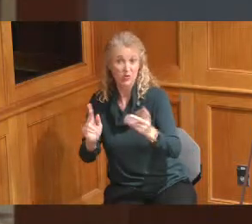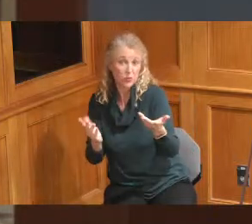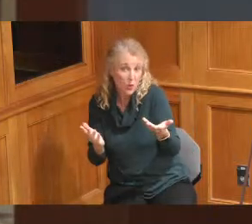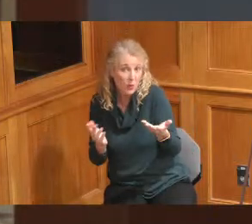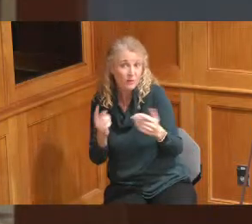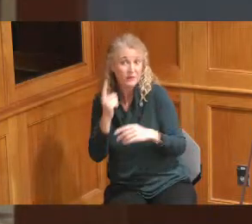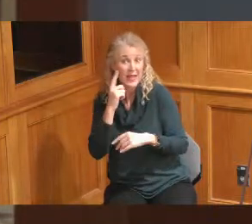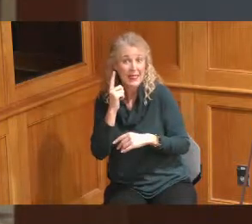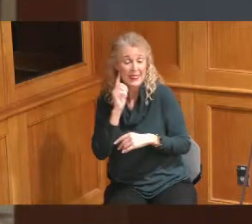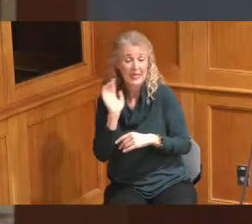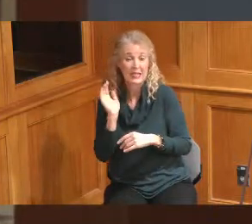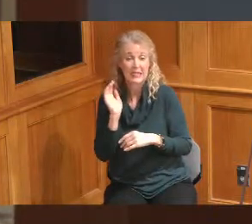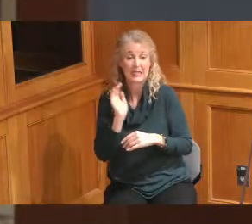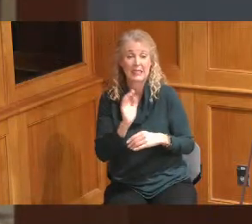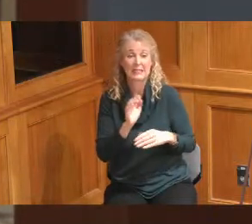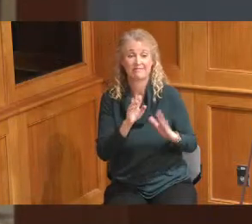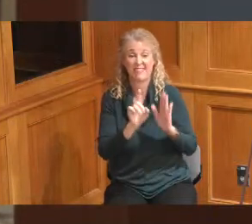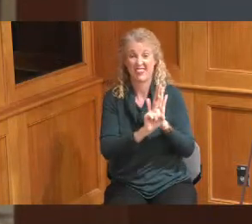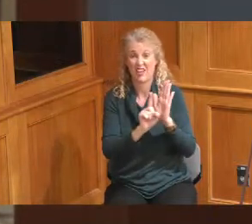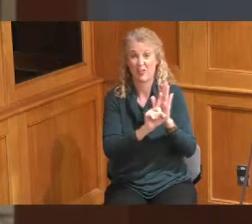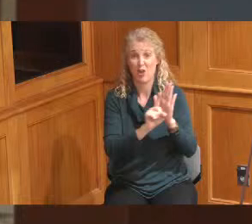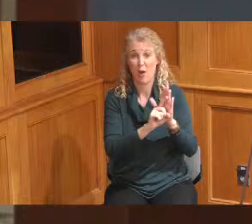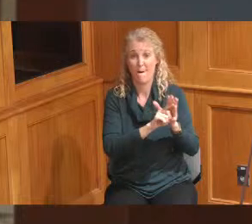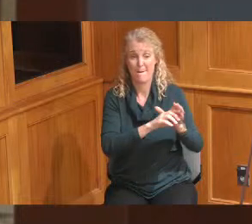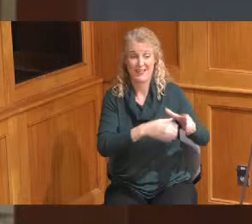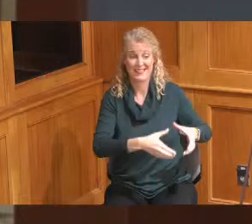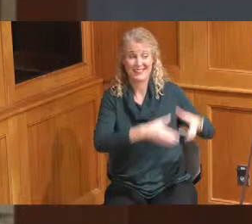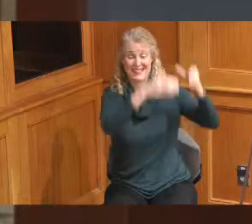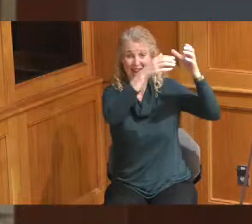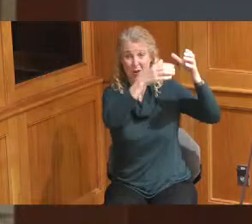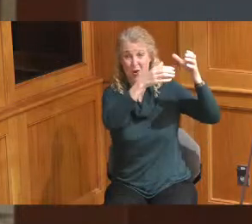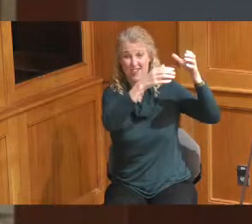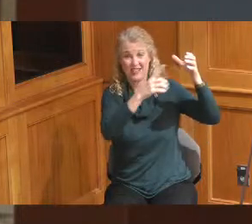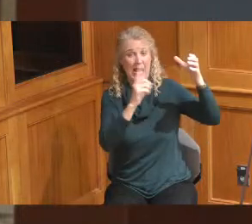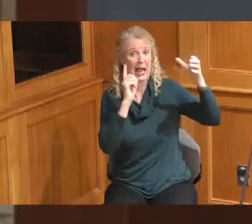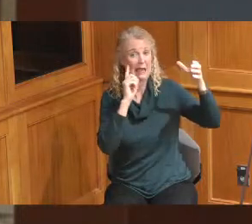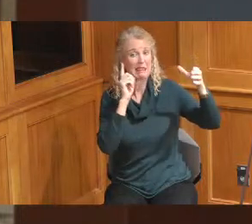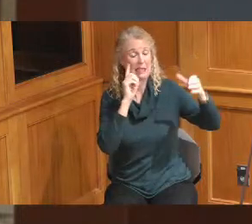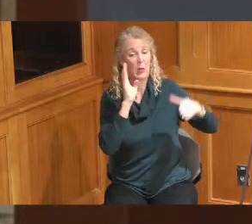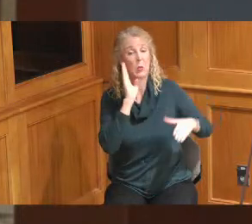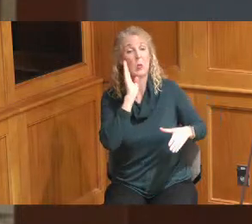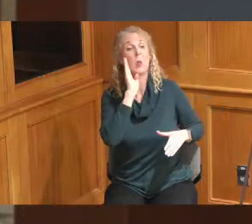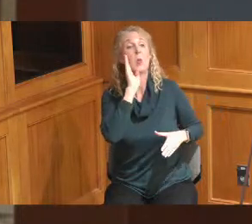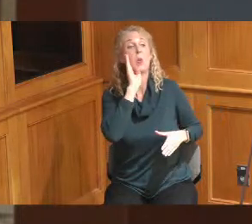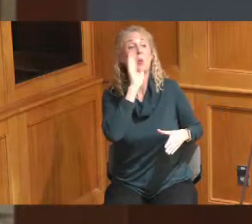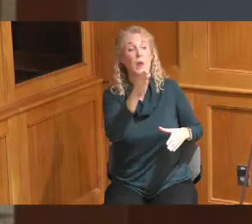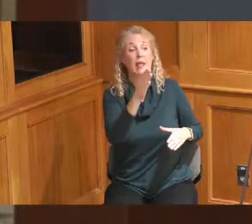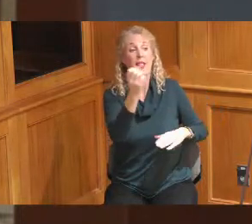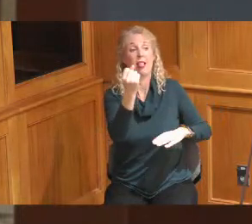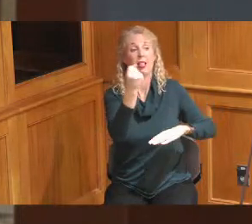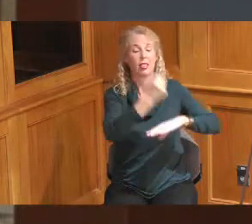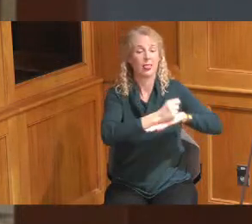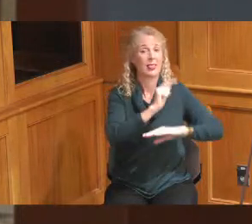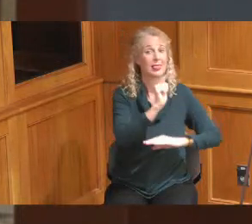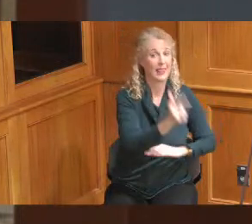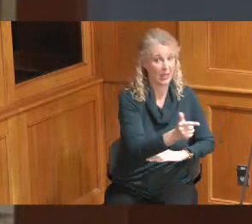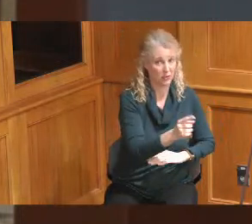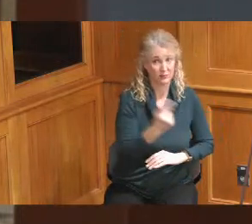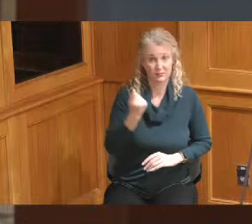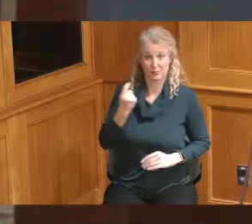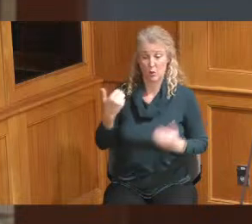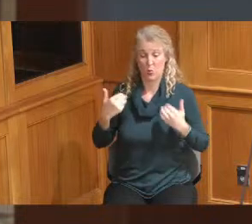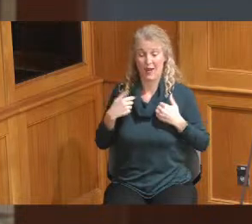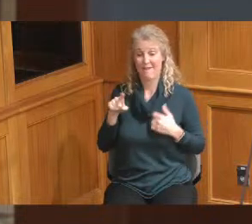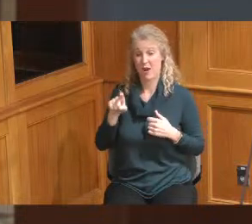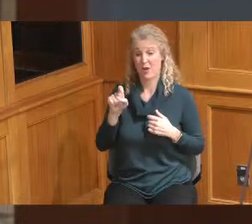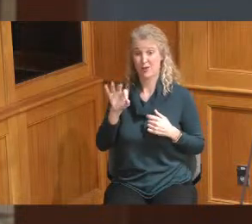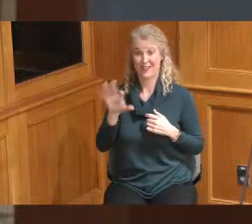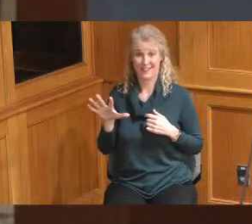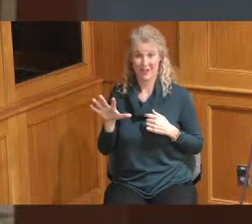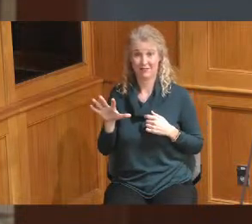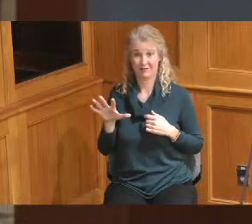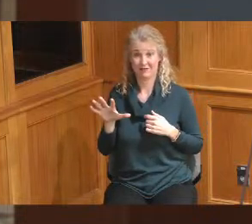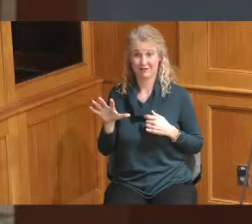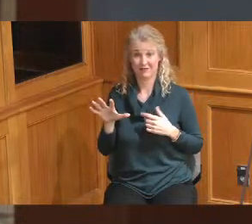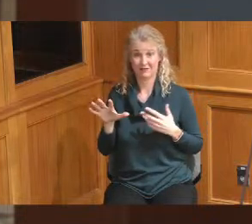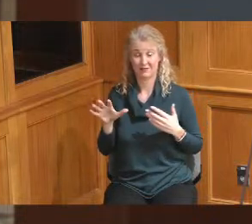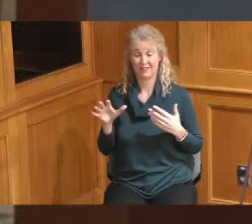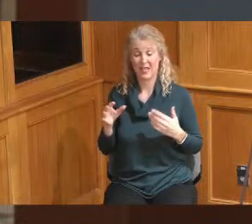limited however we do have 195 of them and it's uh it's to the point where we have four staff trained